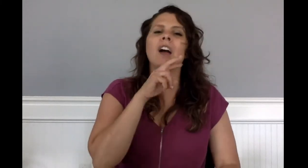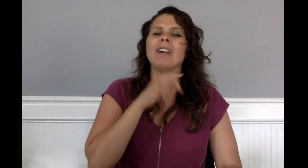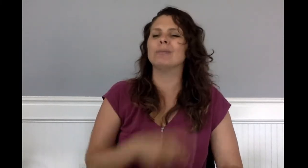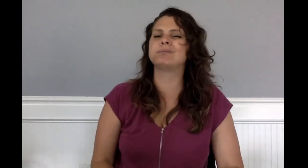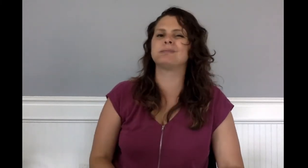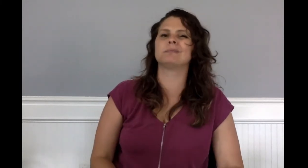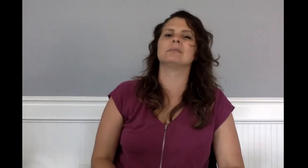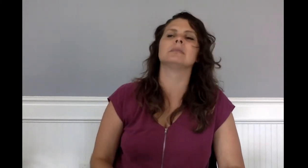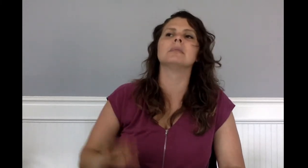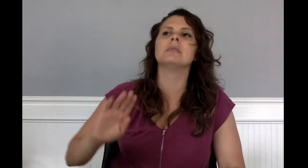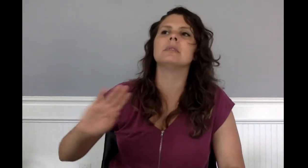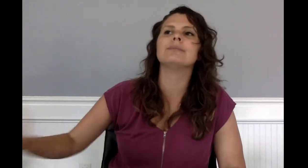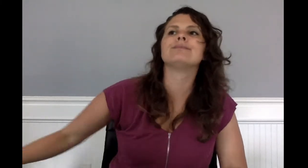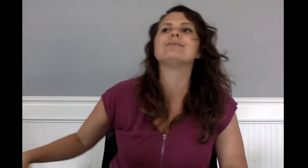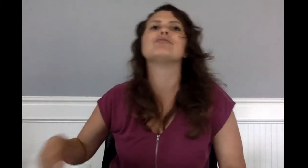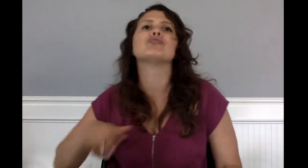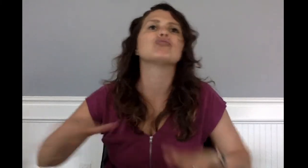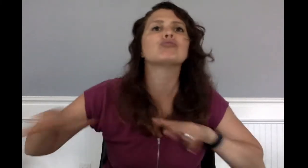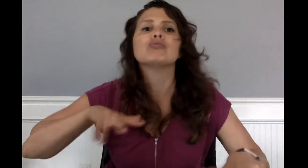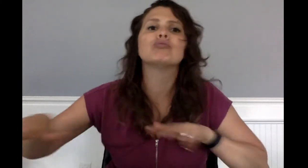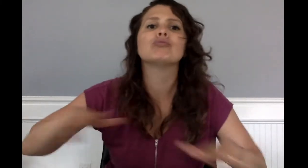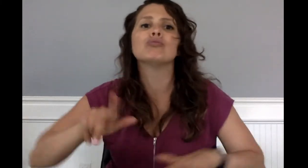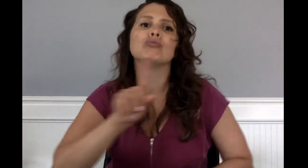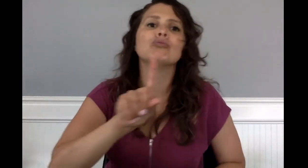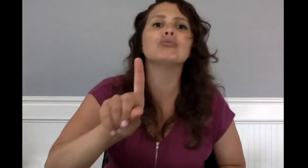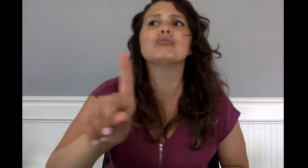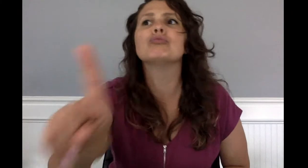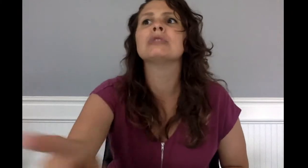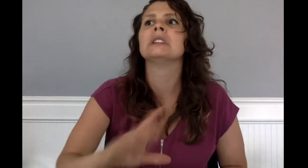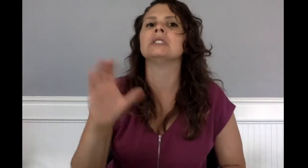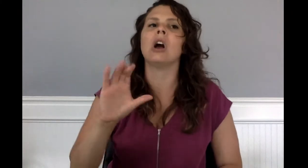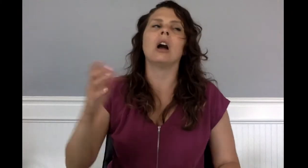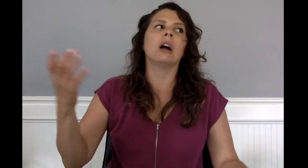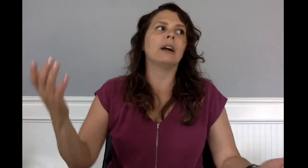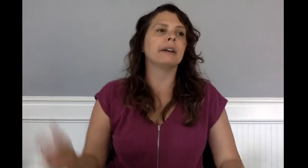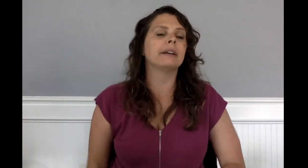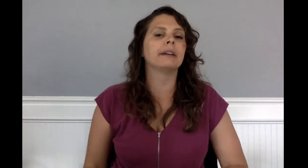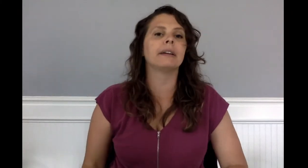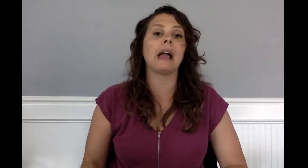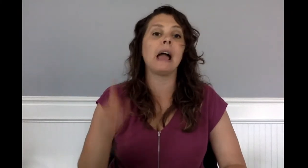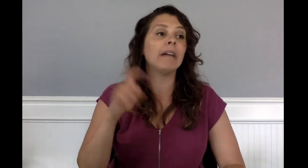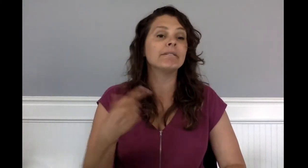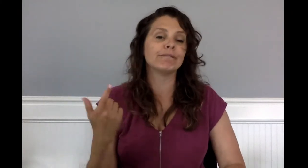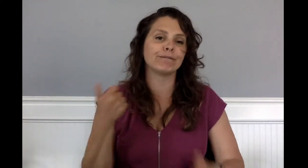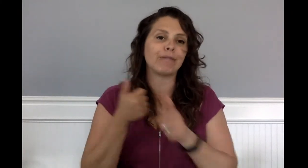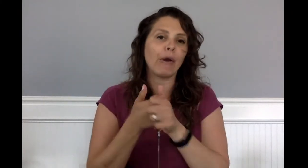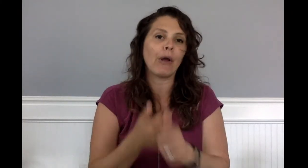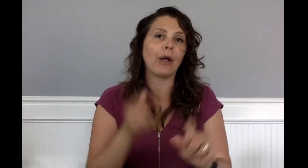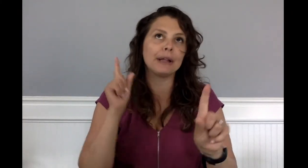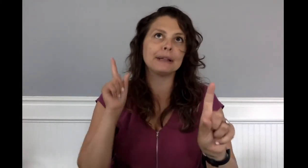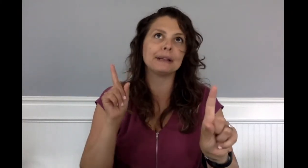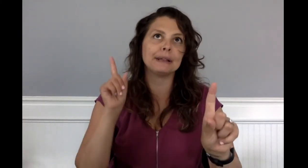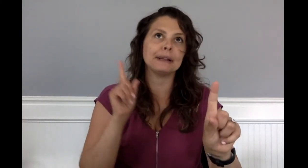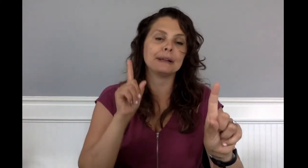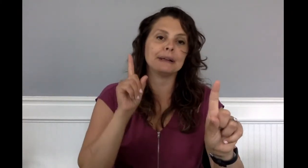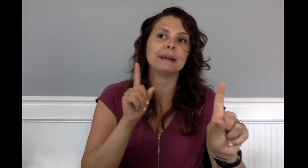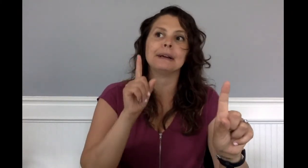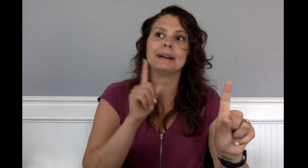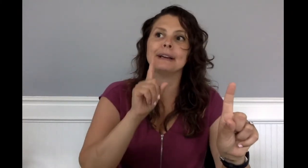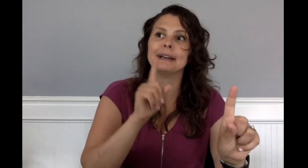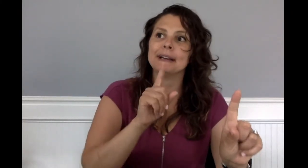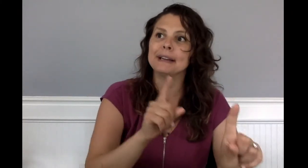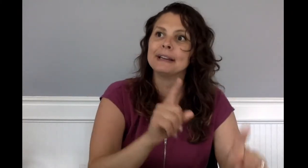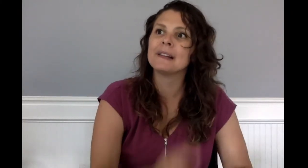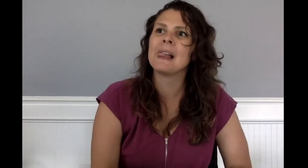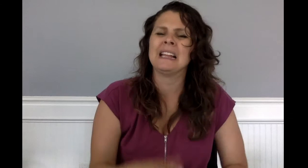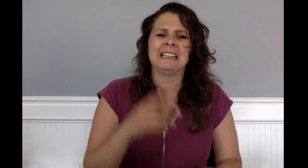Frog snorted and moved deeper into the graveyard. Charlie sighed and followed.